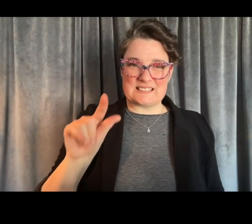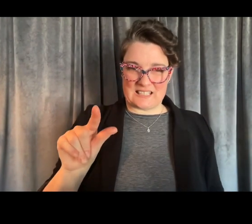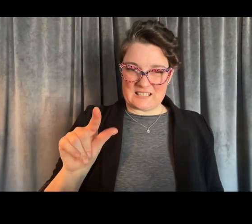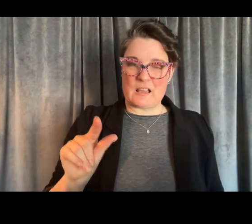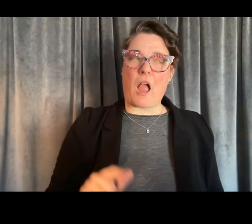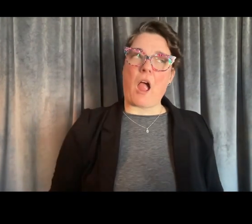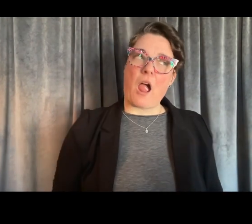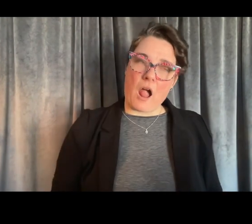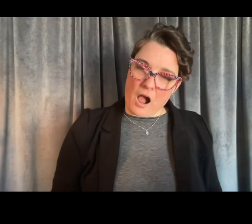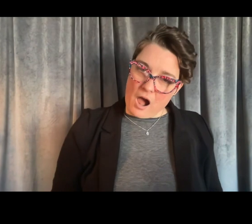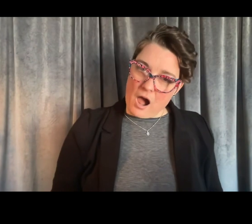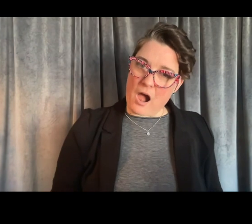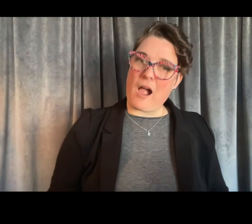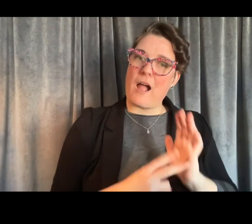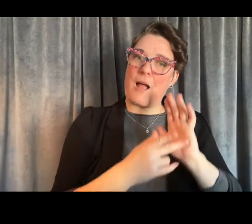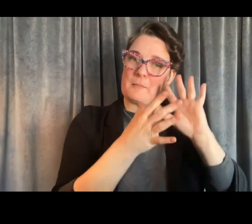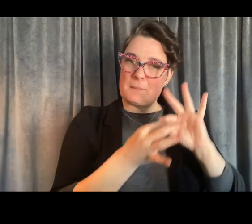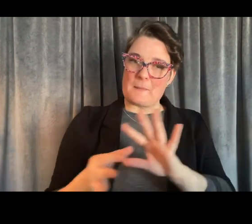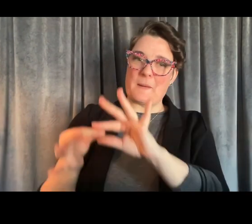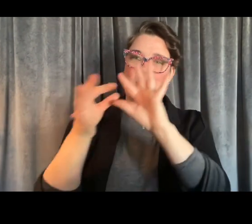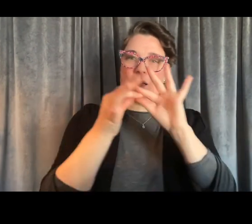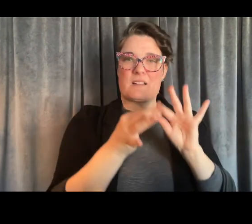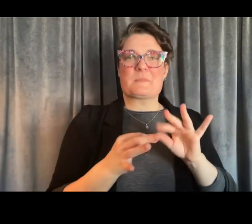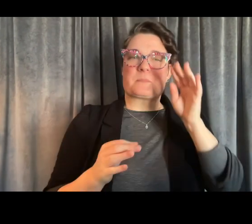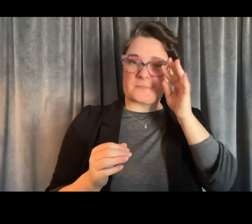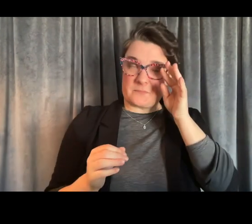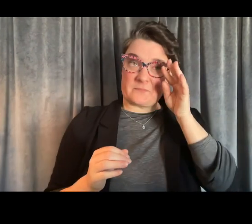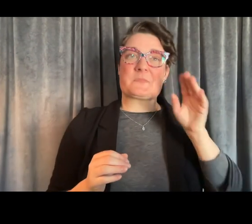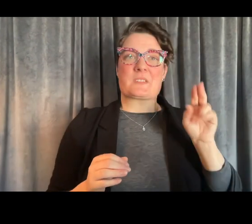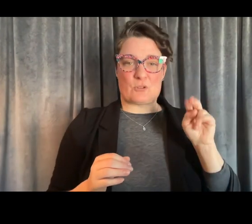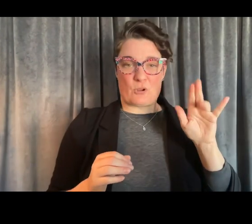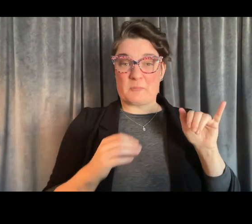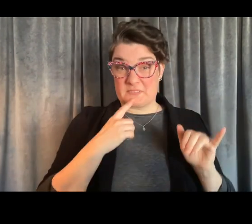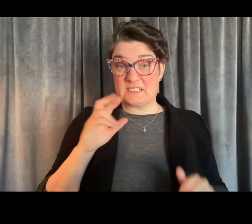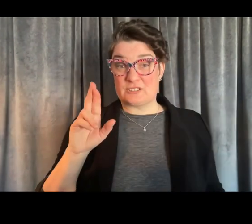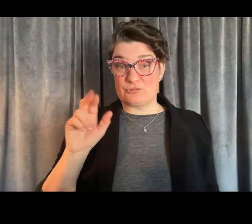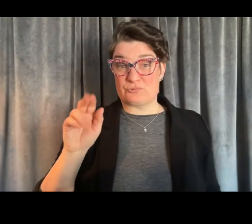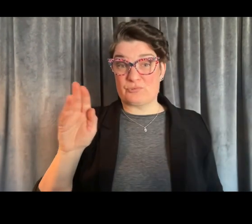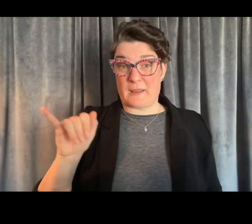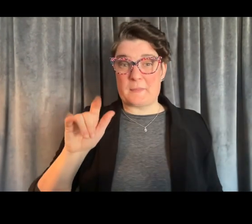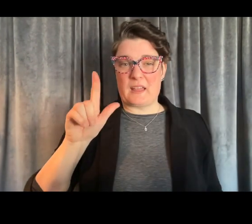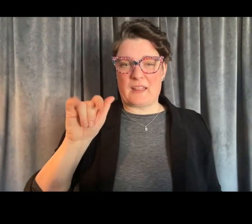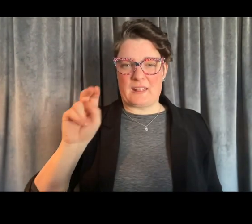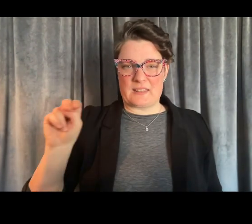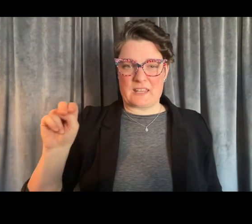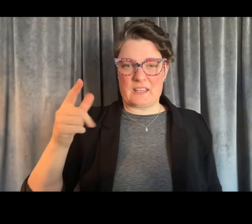Nomy: yeah, Rabbi Lynn Gottlieb was the one who Rebekah: Oh, nice. Nomy: Shared that. Yeah. Rebekah: Ah, yeah.